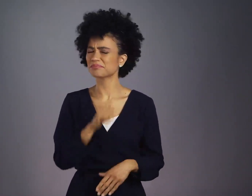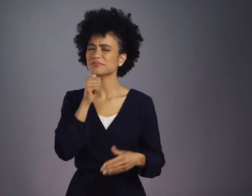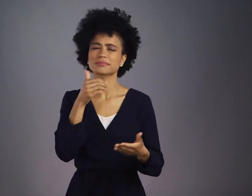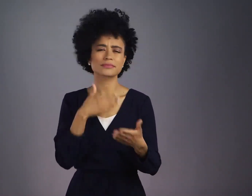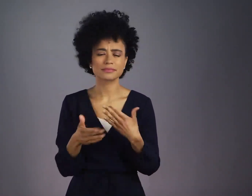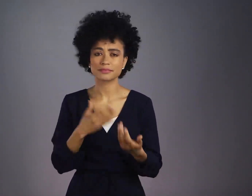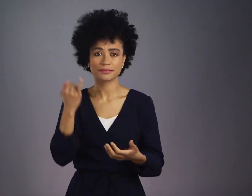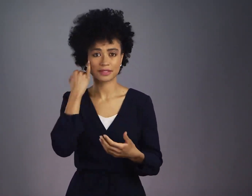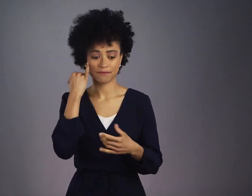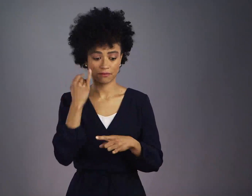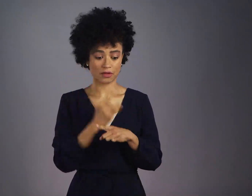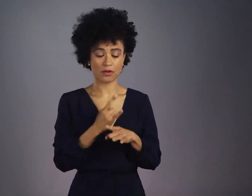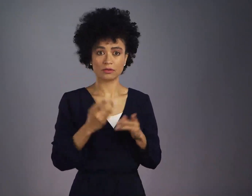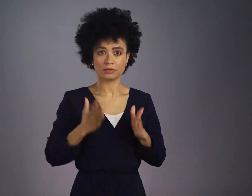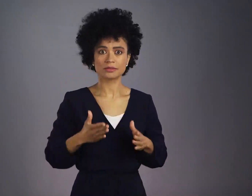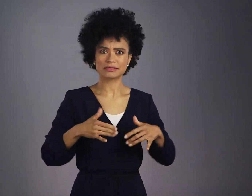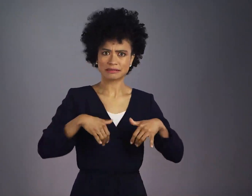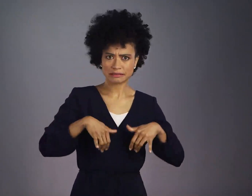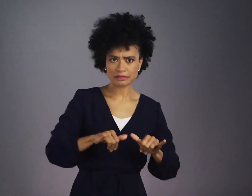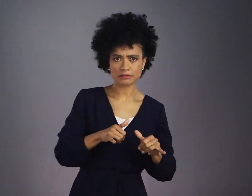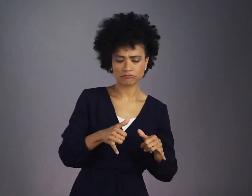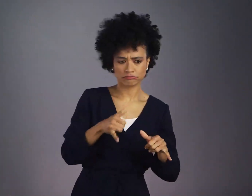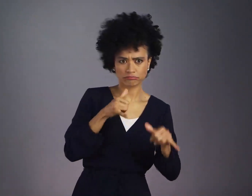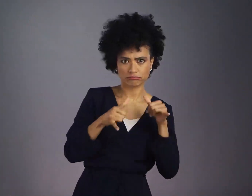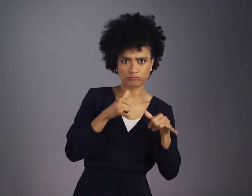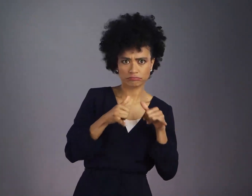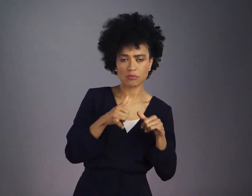whether she is still drinking or is recovering in A.A.